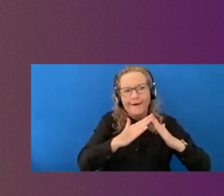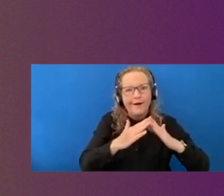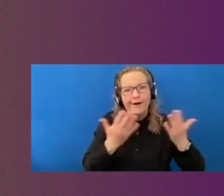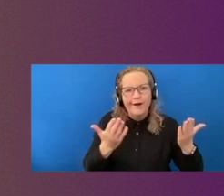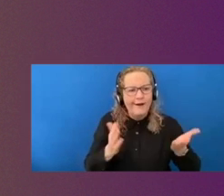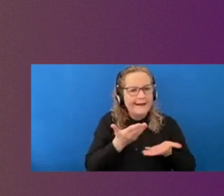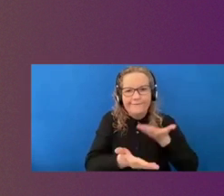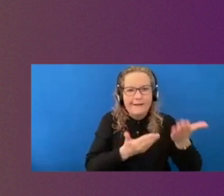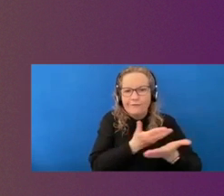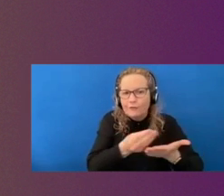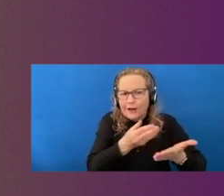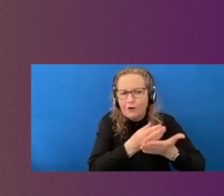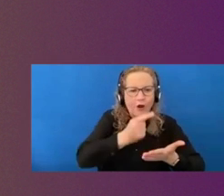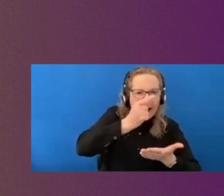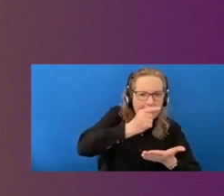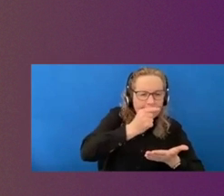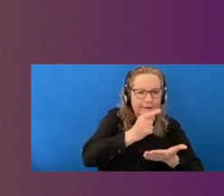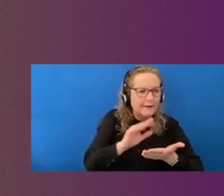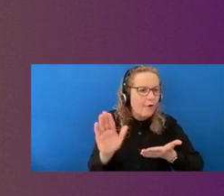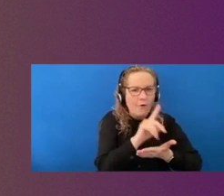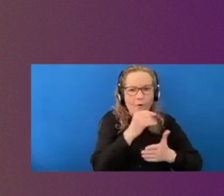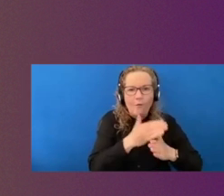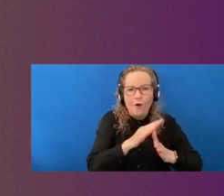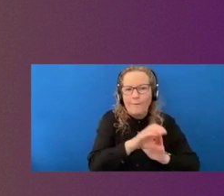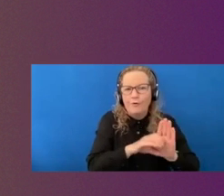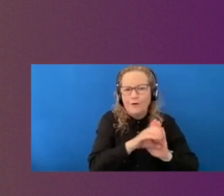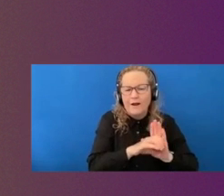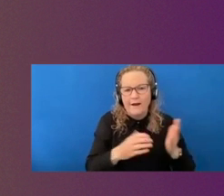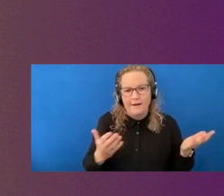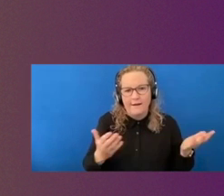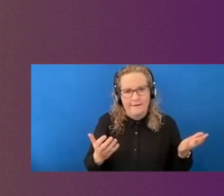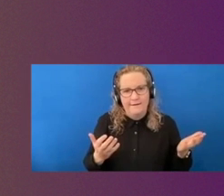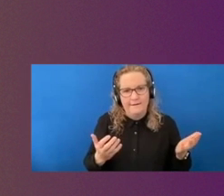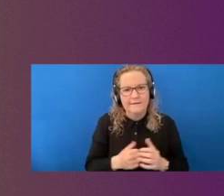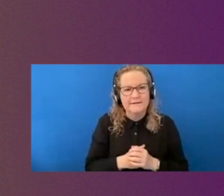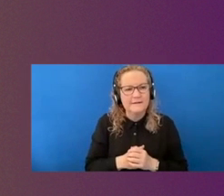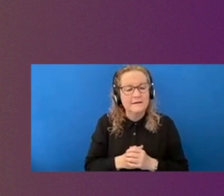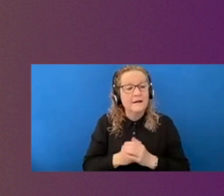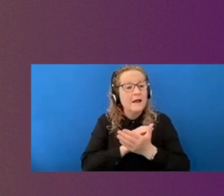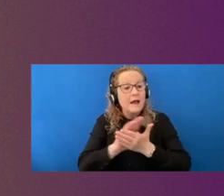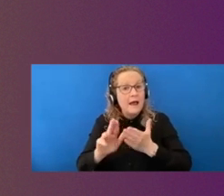for everyone who could work on a computer so now so before that it it wasn't a case of they